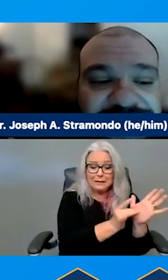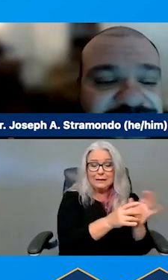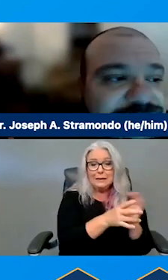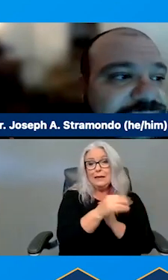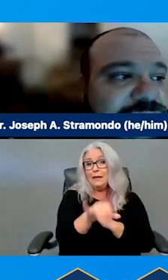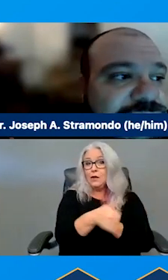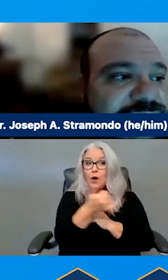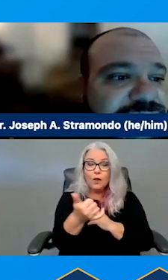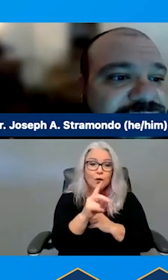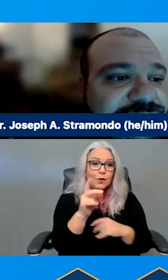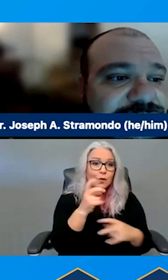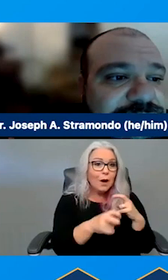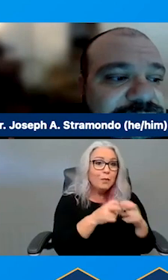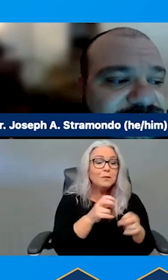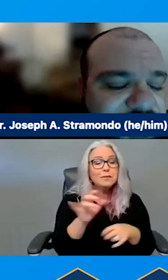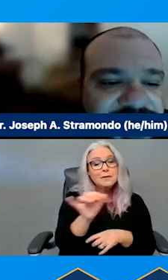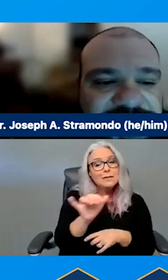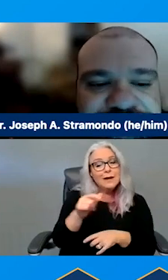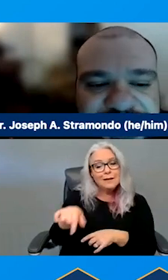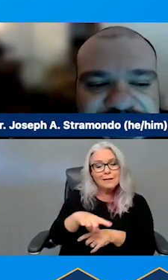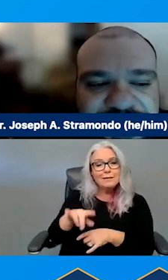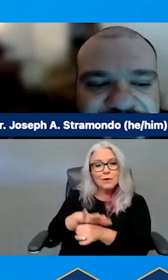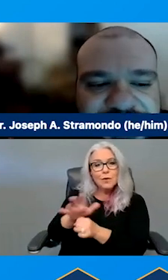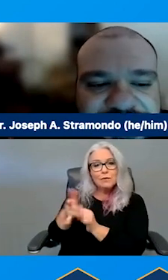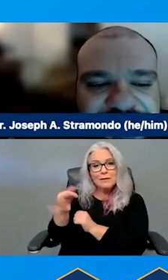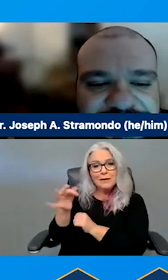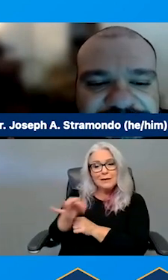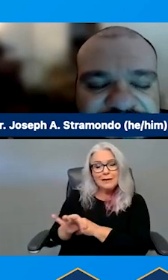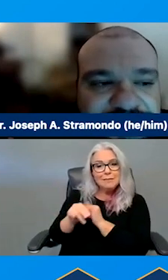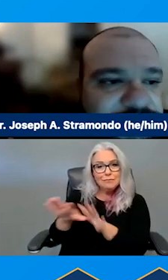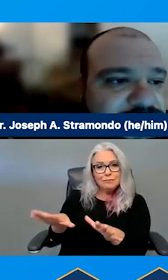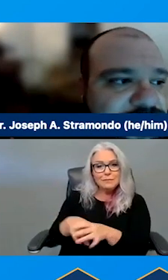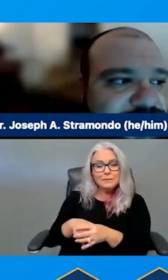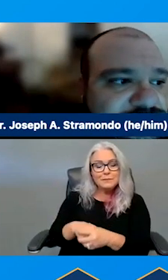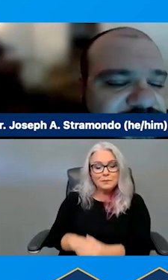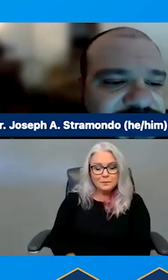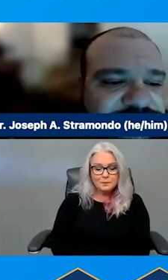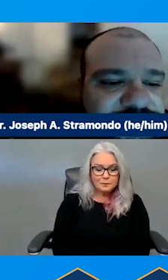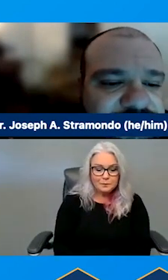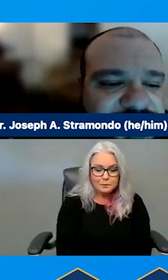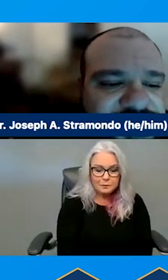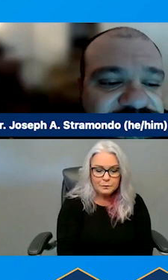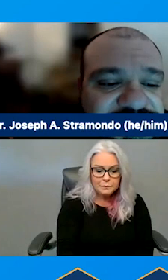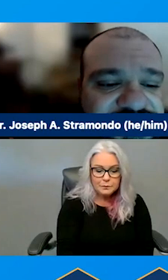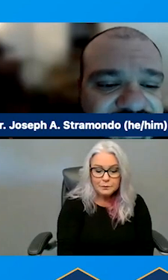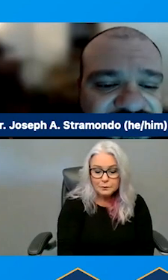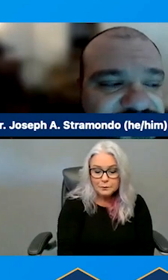other problems like the COVID-19 pandemic. Okay. So I want to argue that vulnerability should